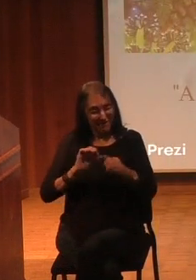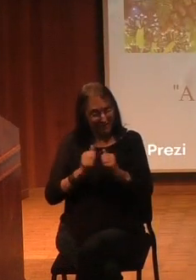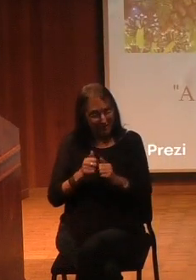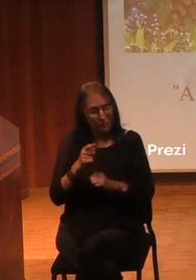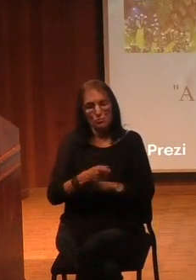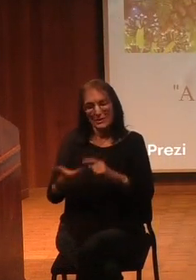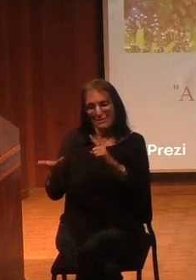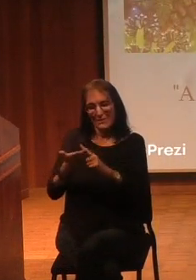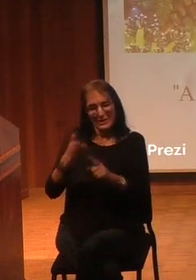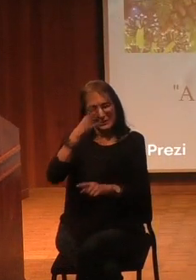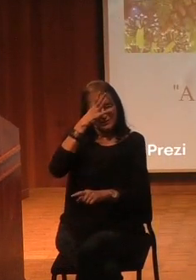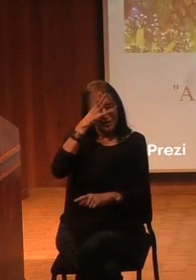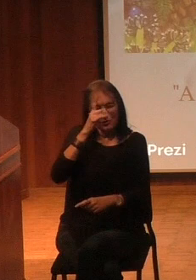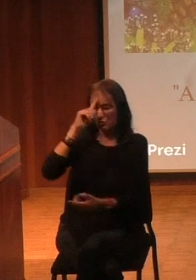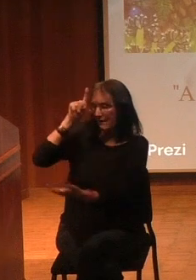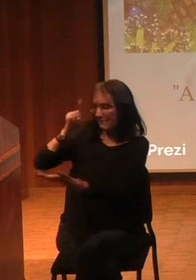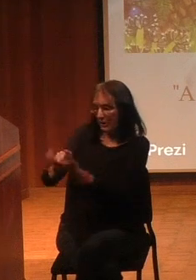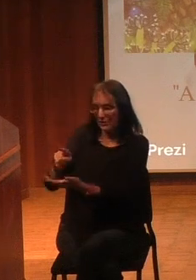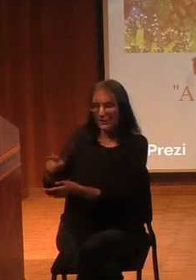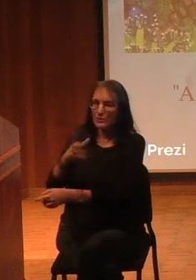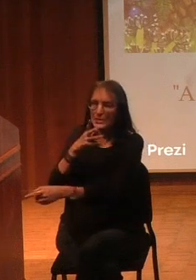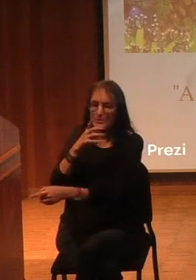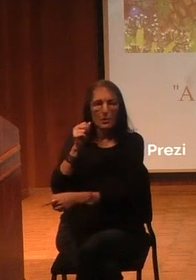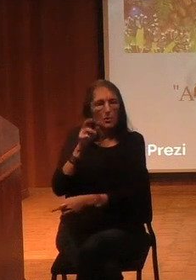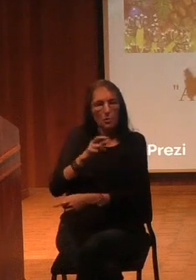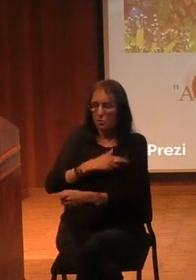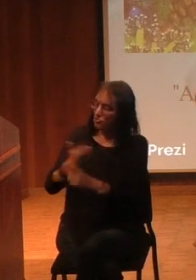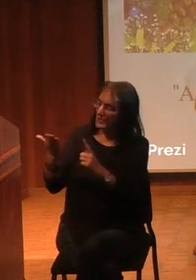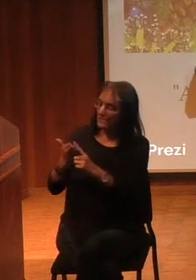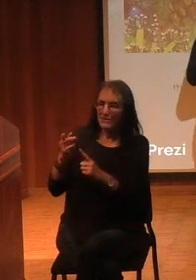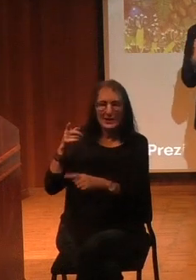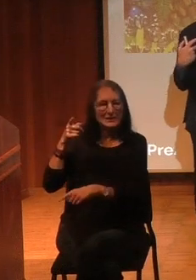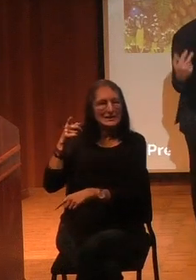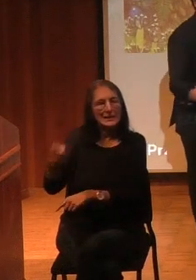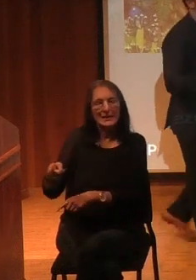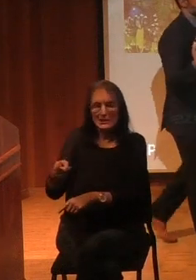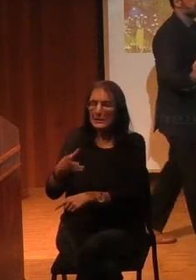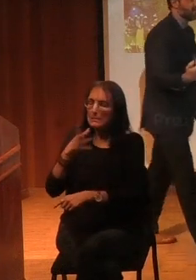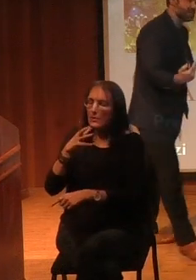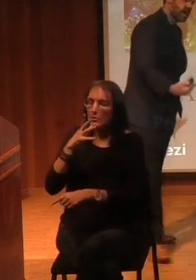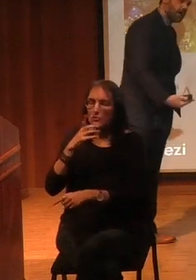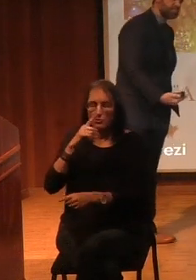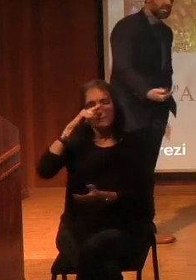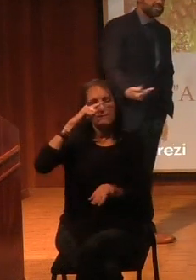to fall in love with his mother or to convince her to fall in love with him, and she becomes the object